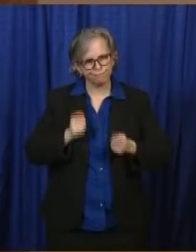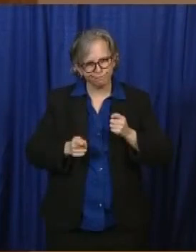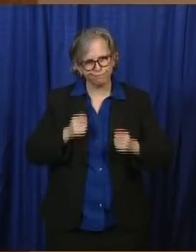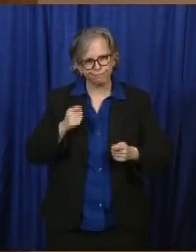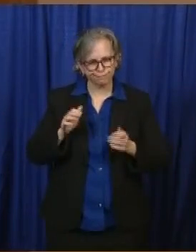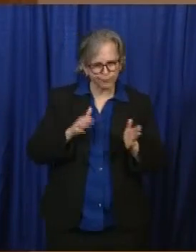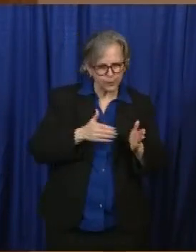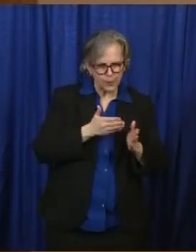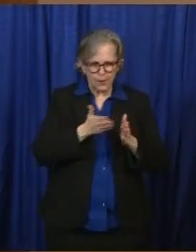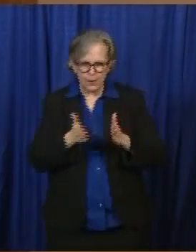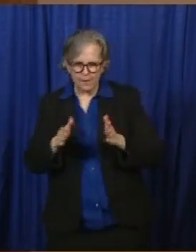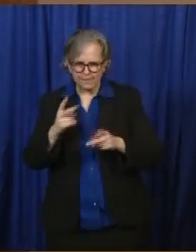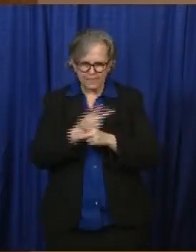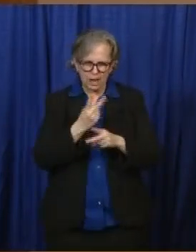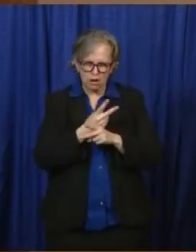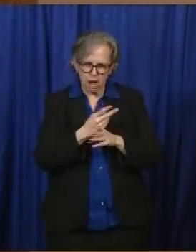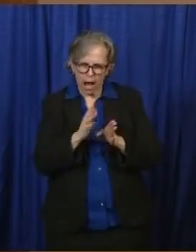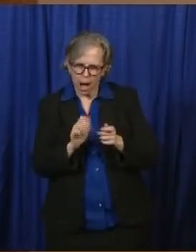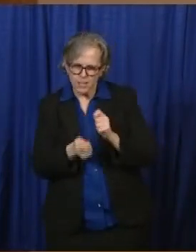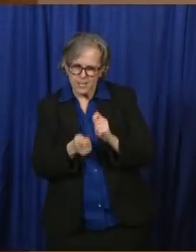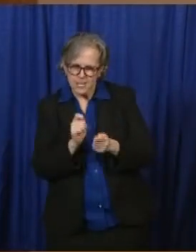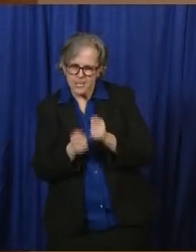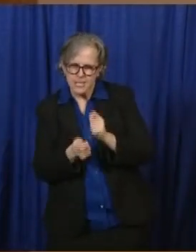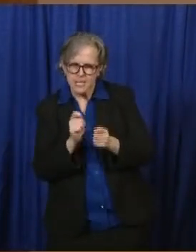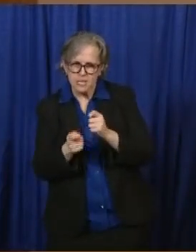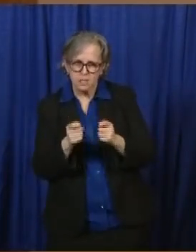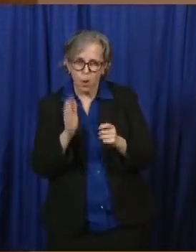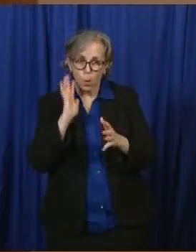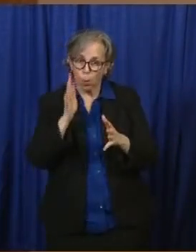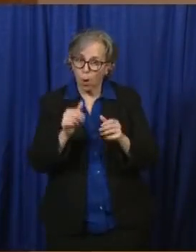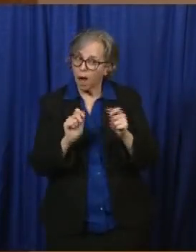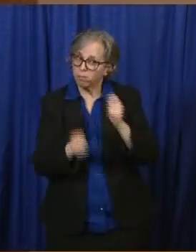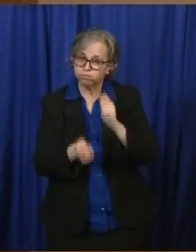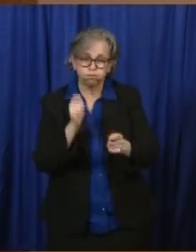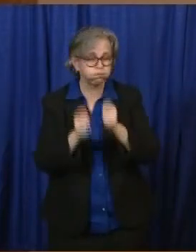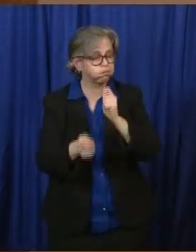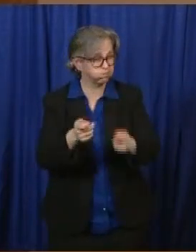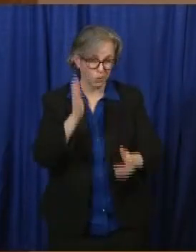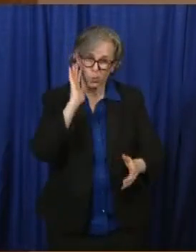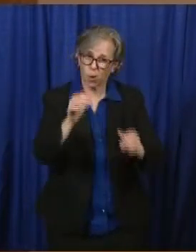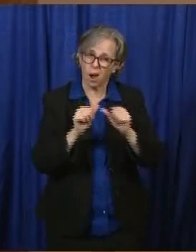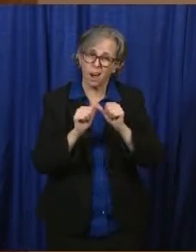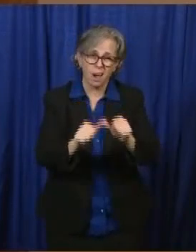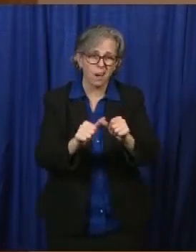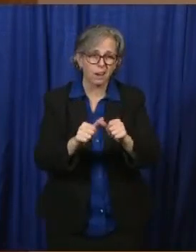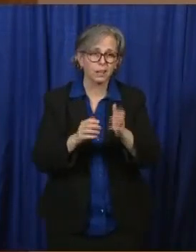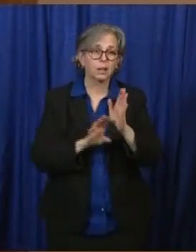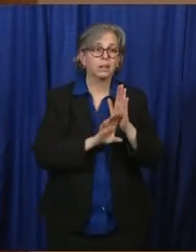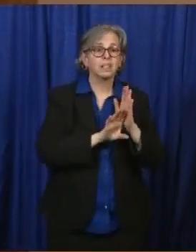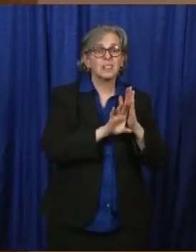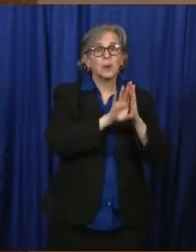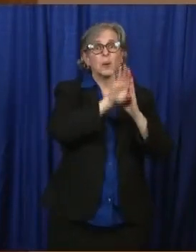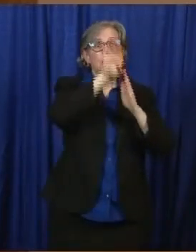REALLY DOING IS ONGOING PLANNING. THAT ISN'T A STATIC ONE ANSWER